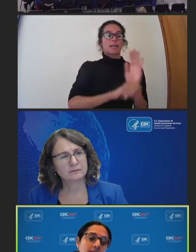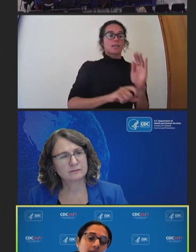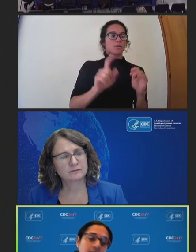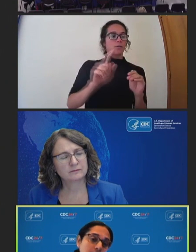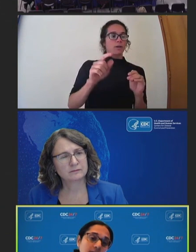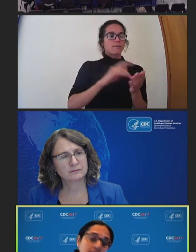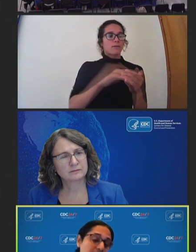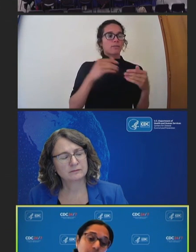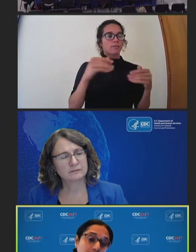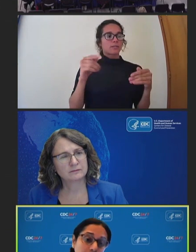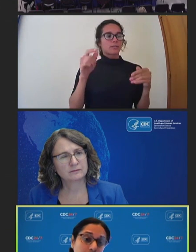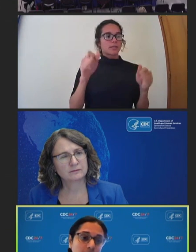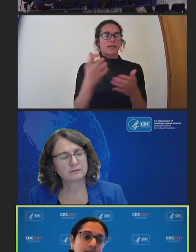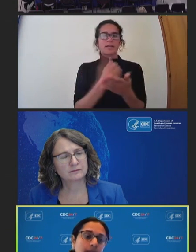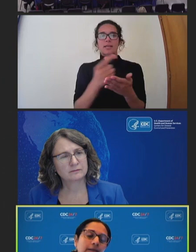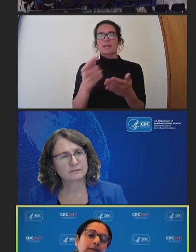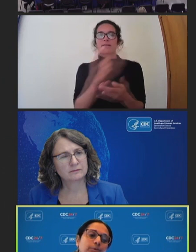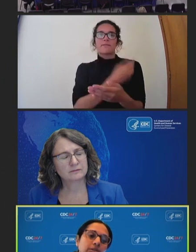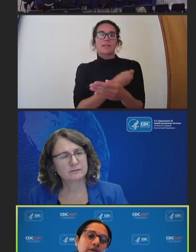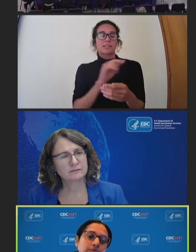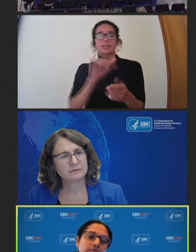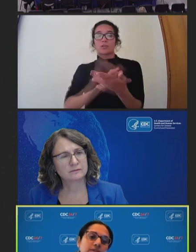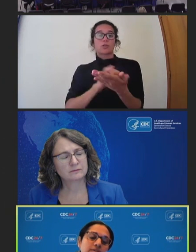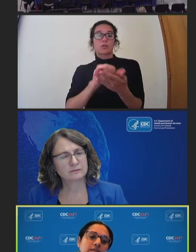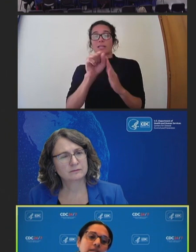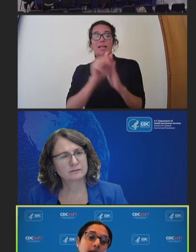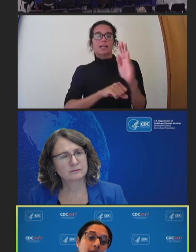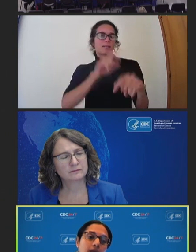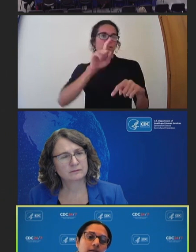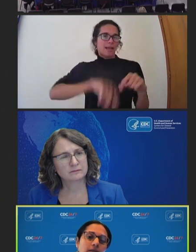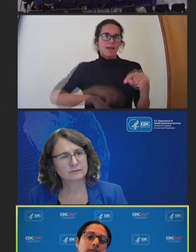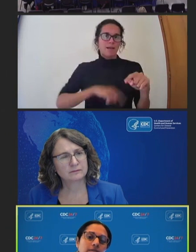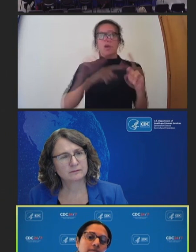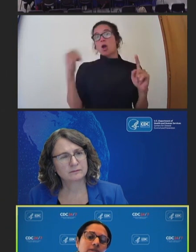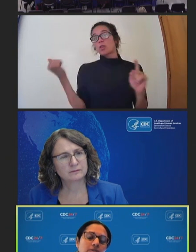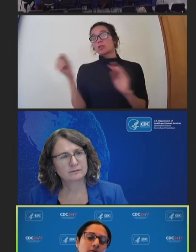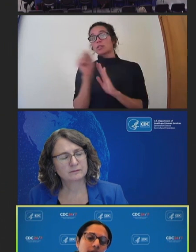Like in New York State, for example, they cannot, but in other states, they can. And CVS already